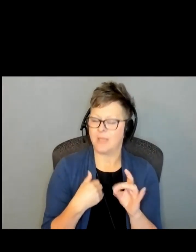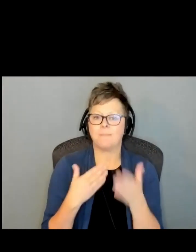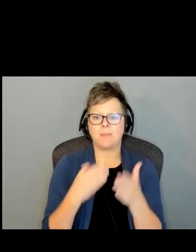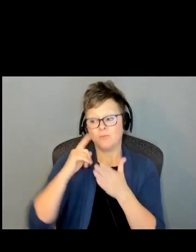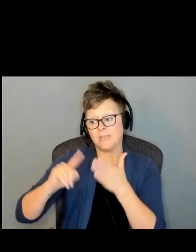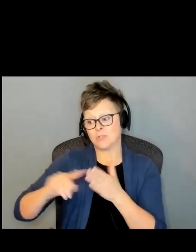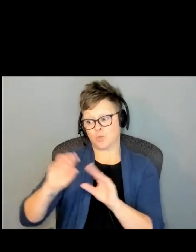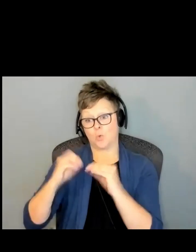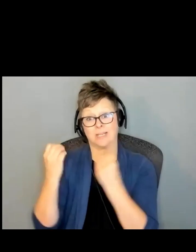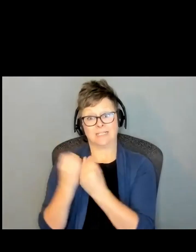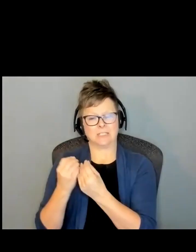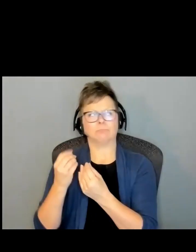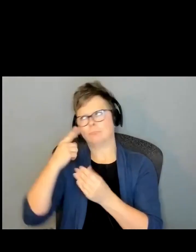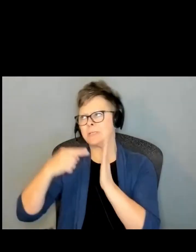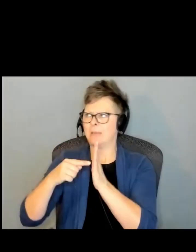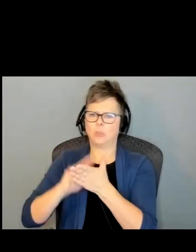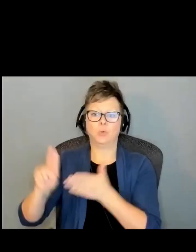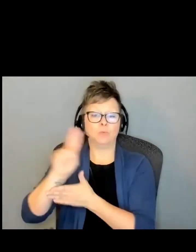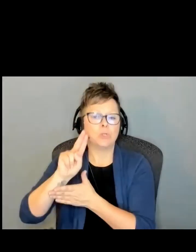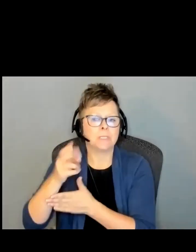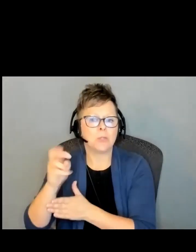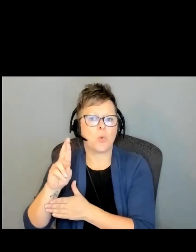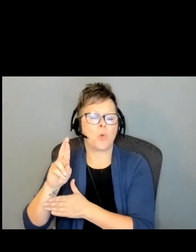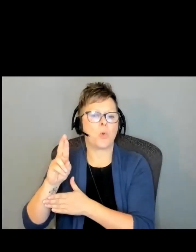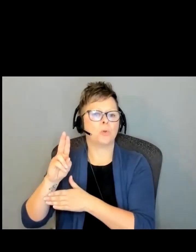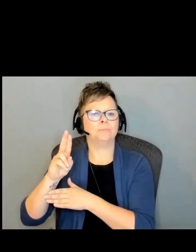like a university or a medical facility, like Sick Kids who does that.